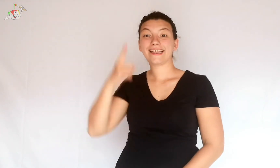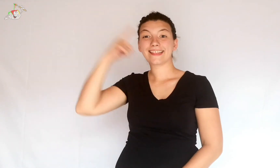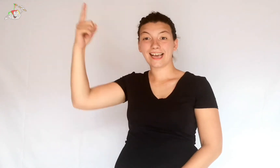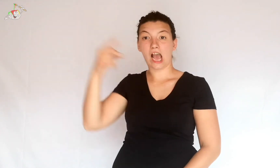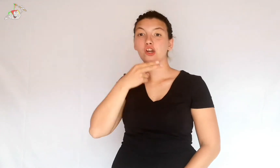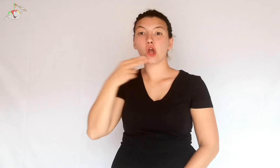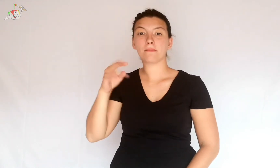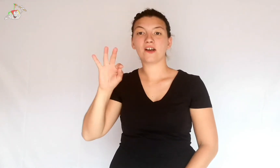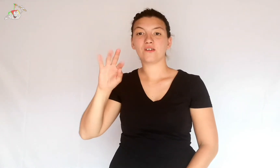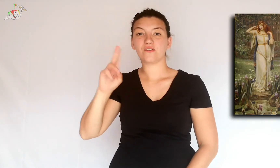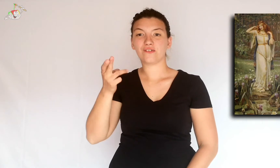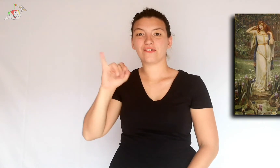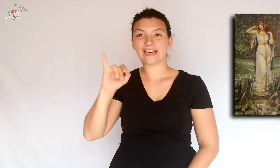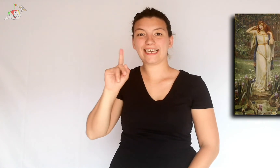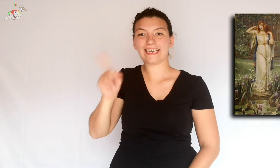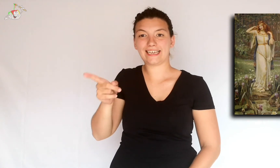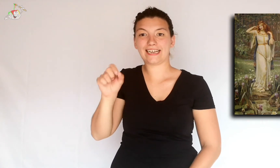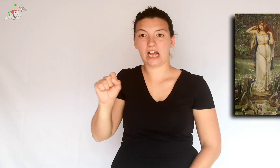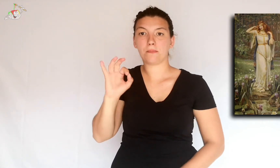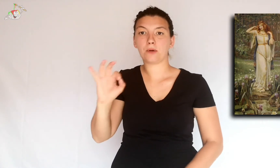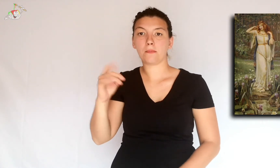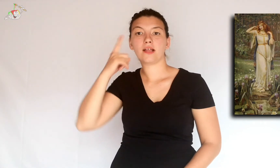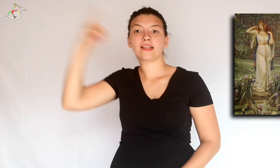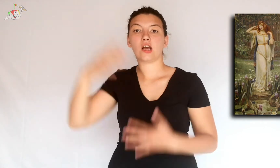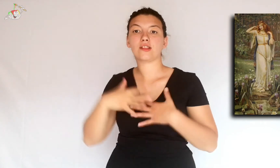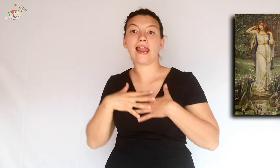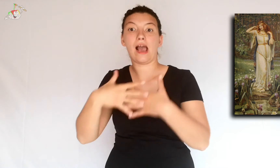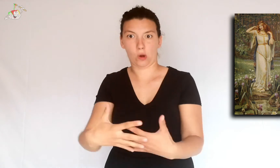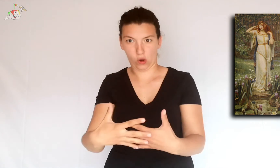A Goddess named Frigga was the goddess of love and